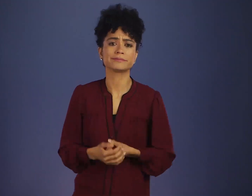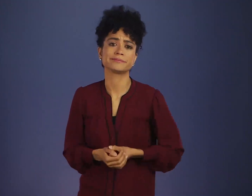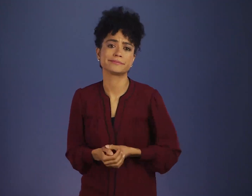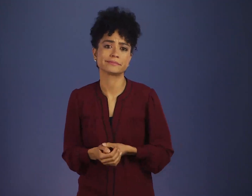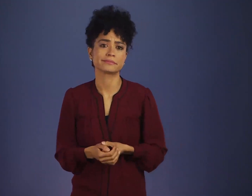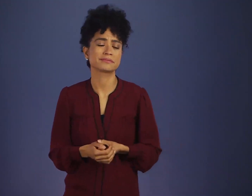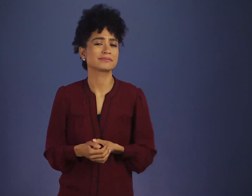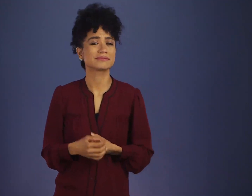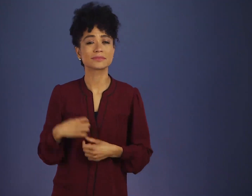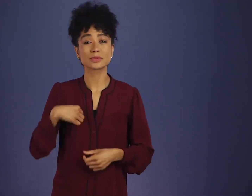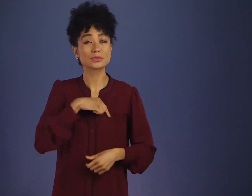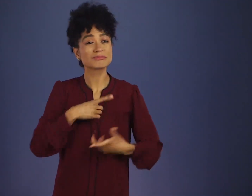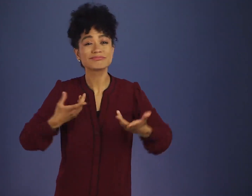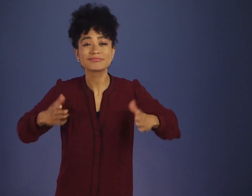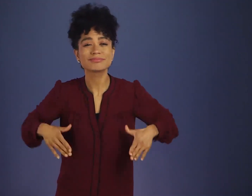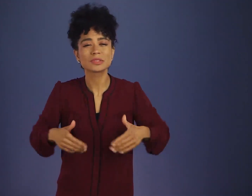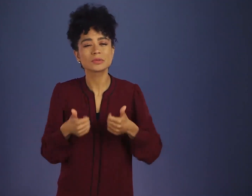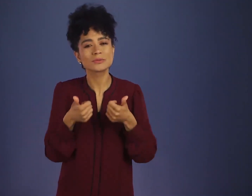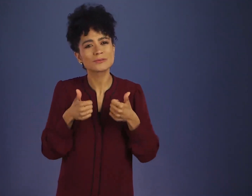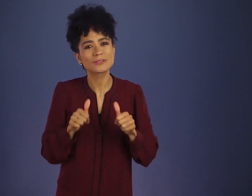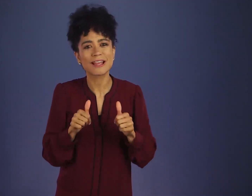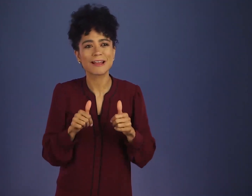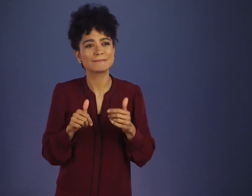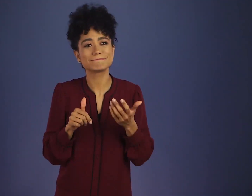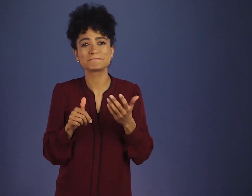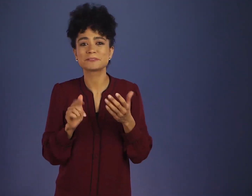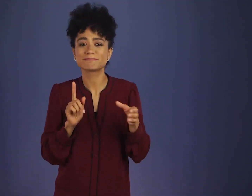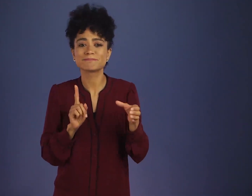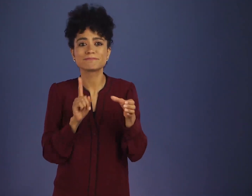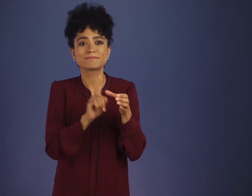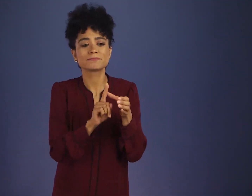We have not once sought to be one in a family,